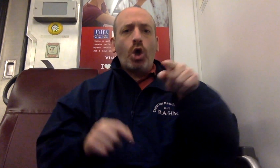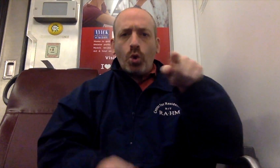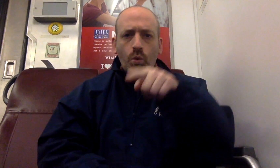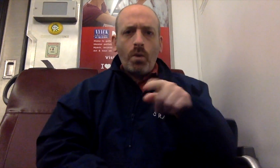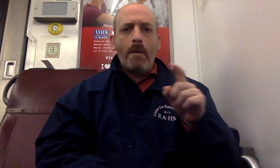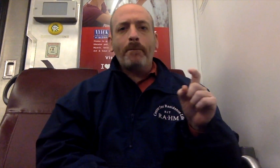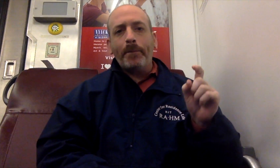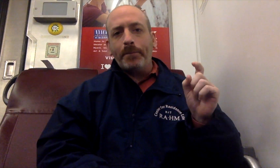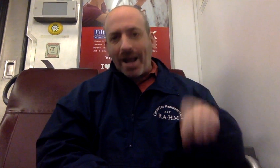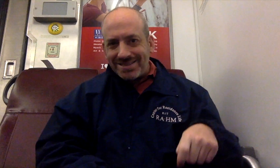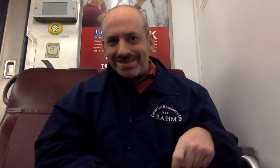may work or not for you.